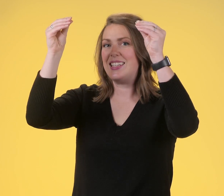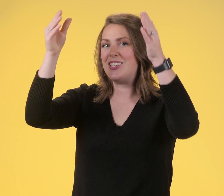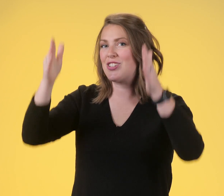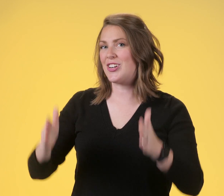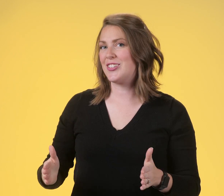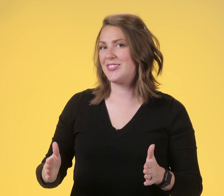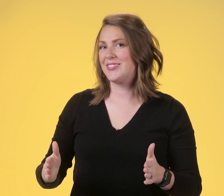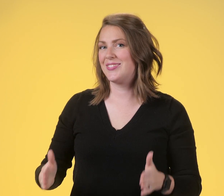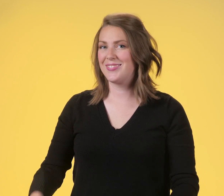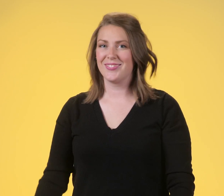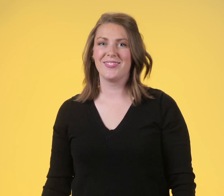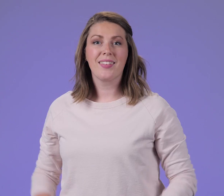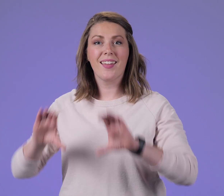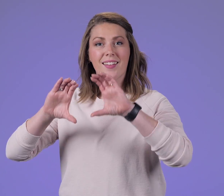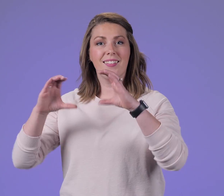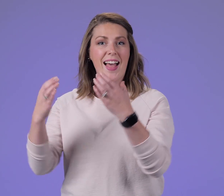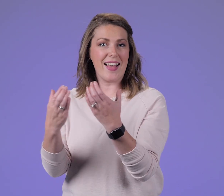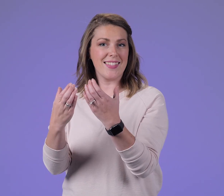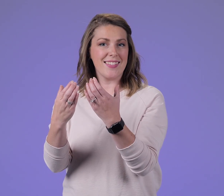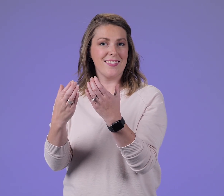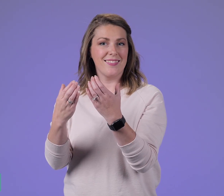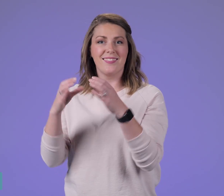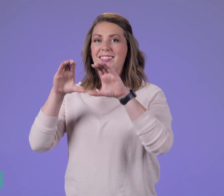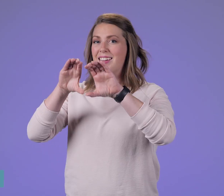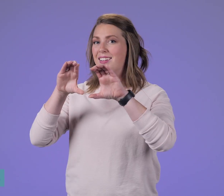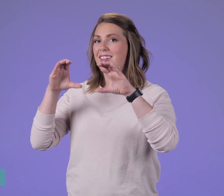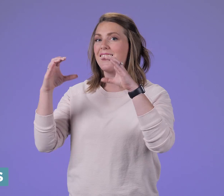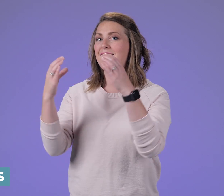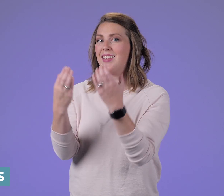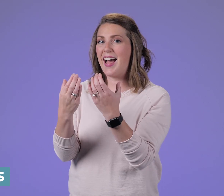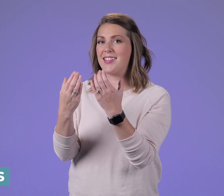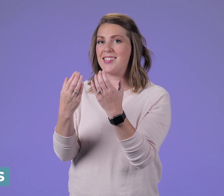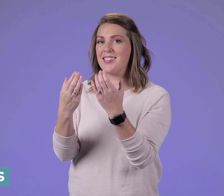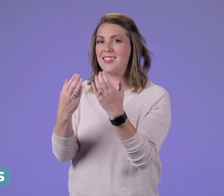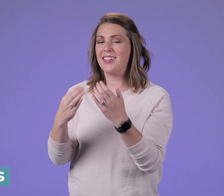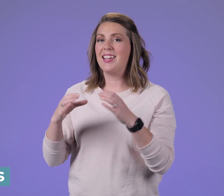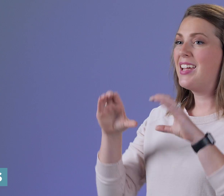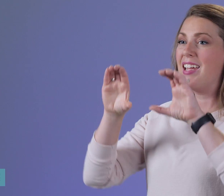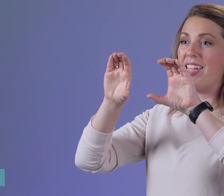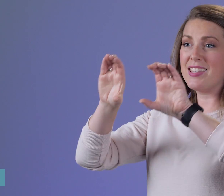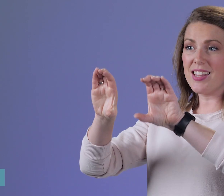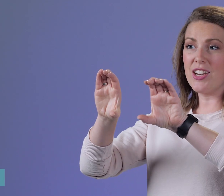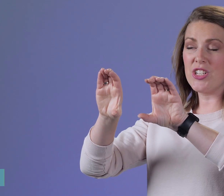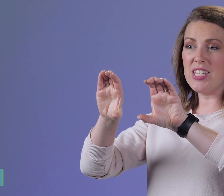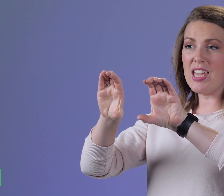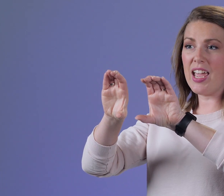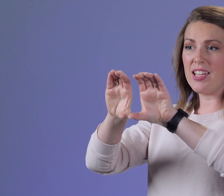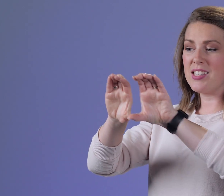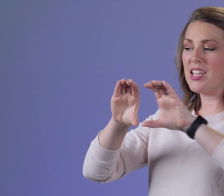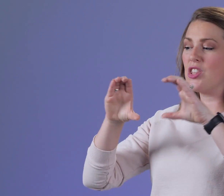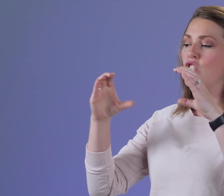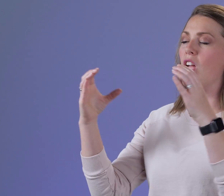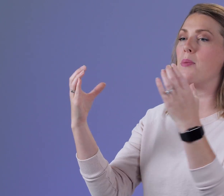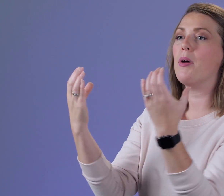Teacher Class Class It's the letter c hands in the shape